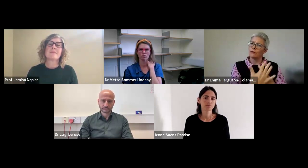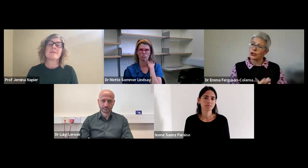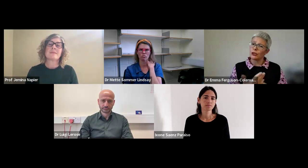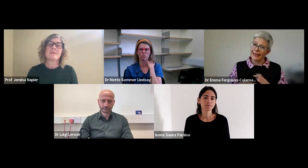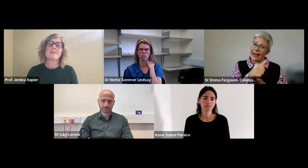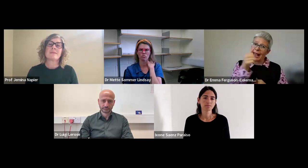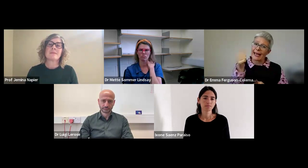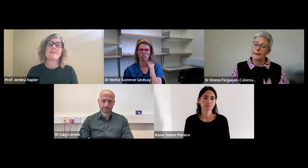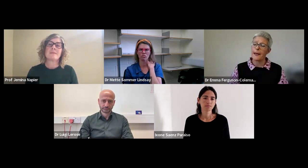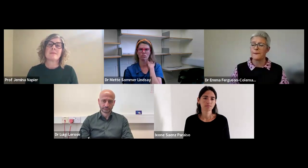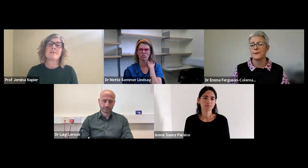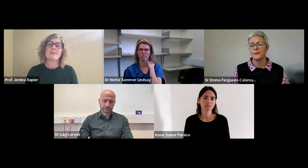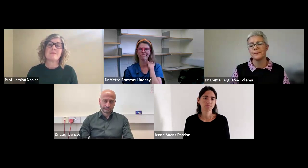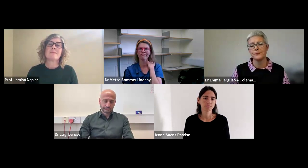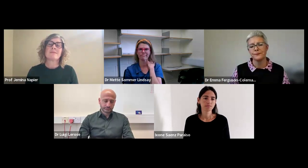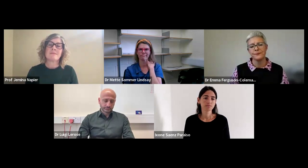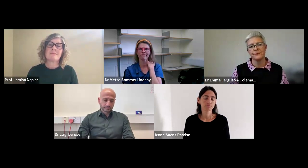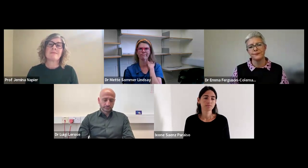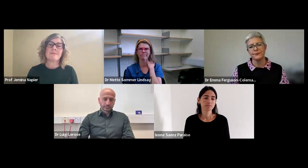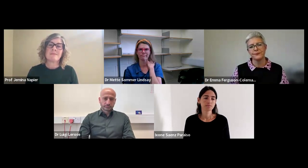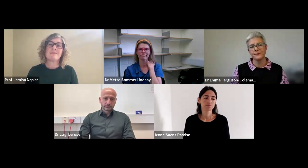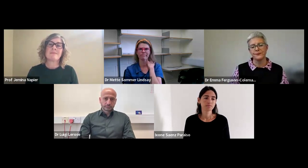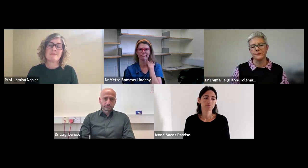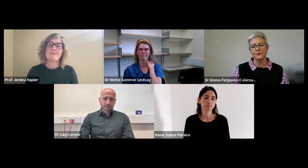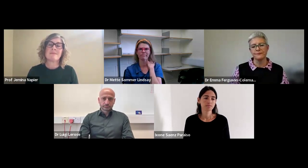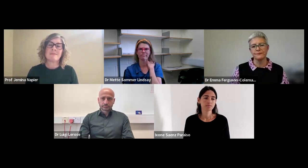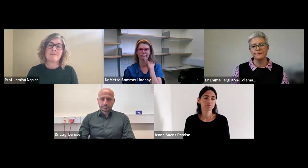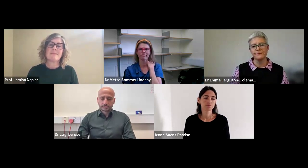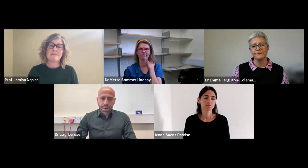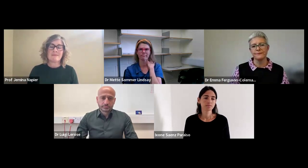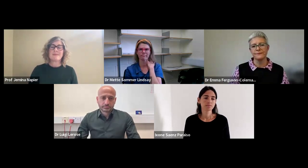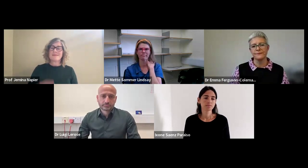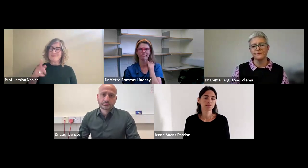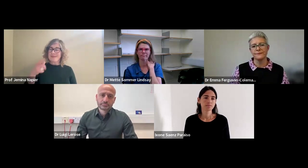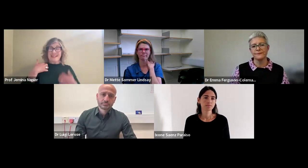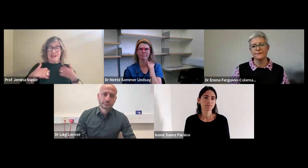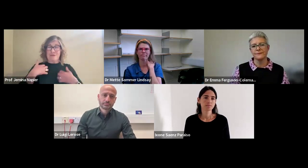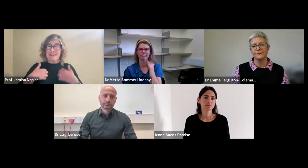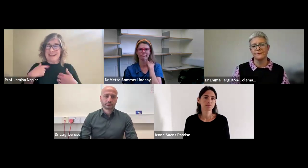facing so many barriers and oppressive behaviors within an academic setting.